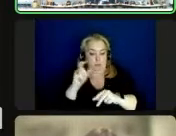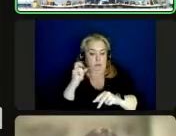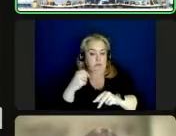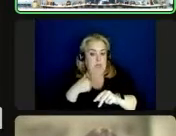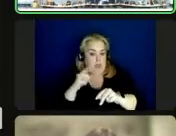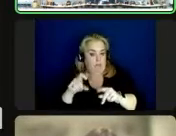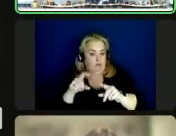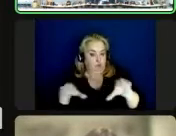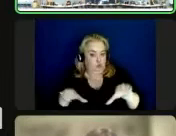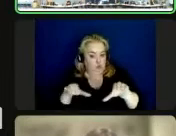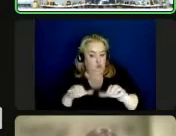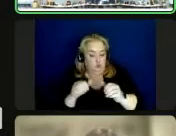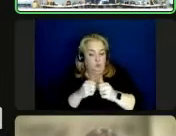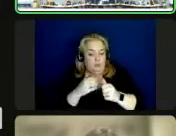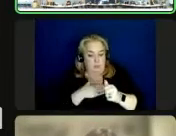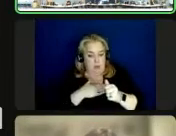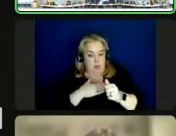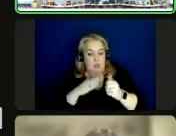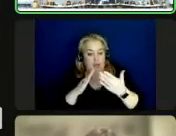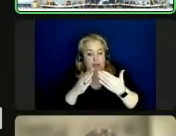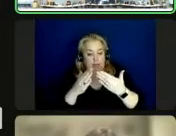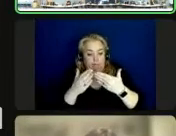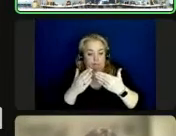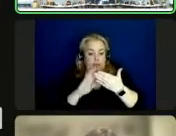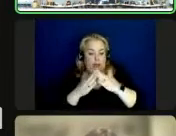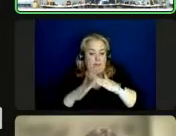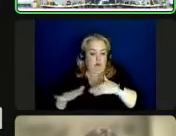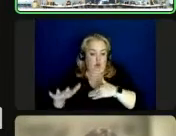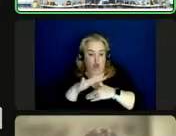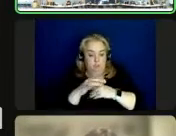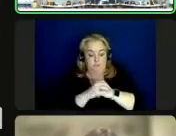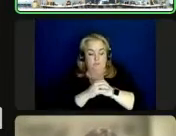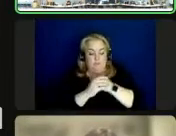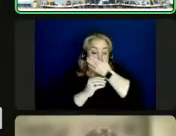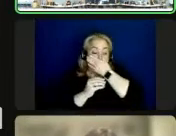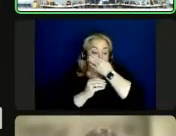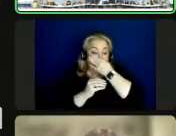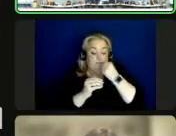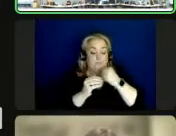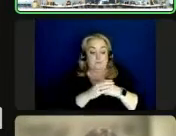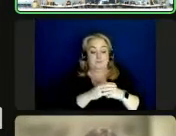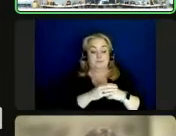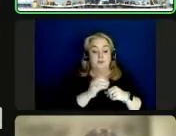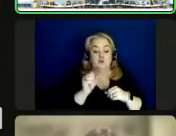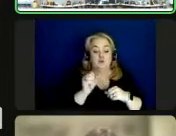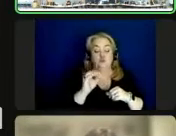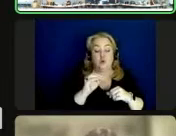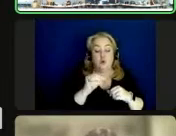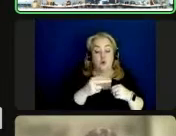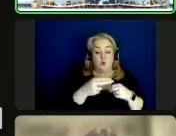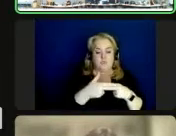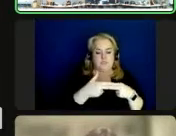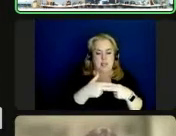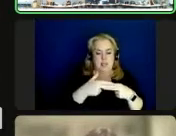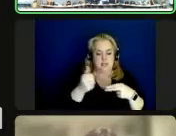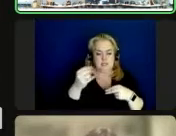DERSTANDT MORE